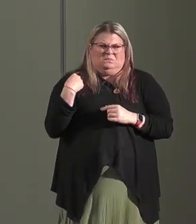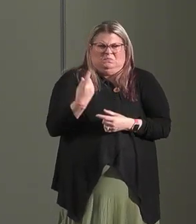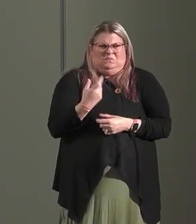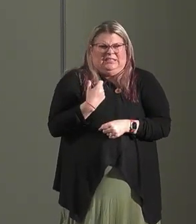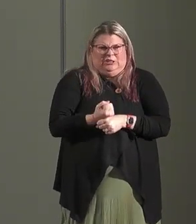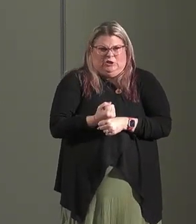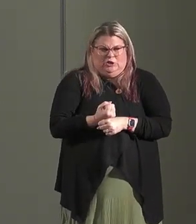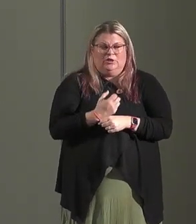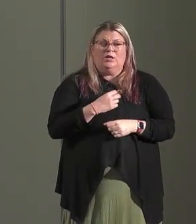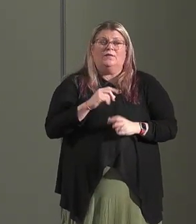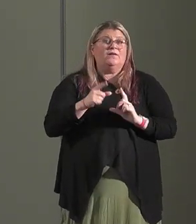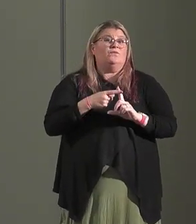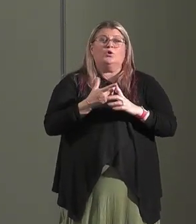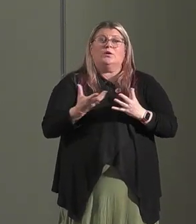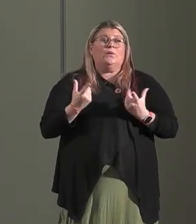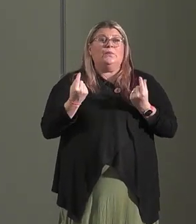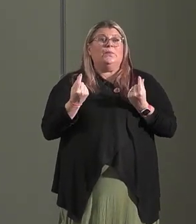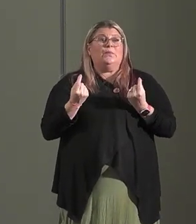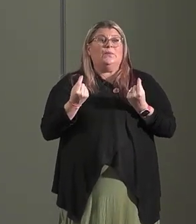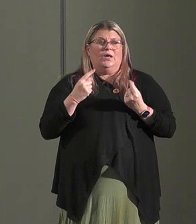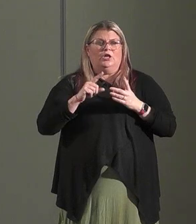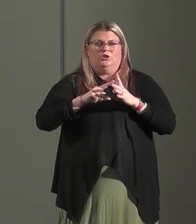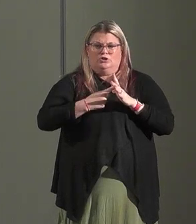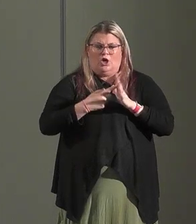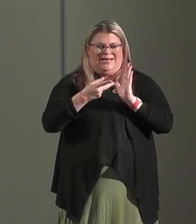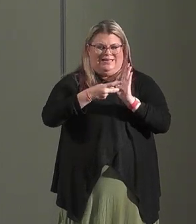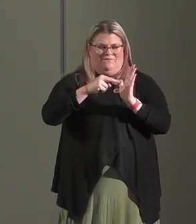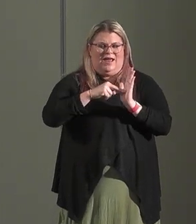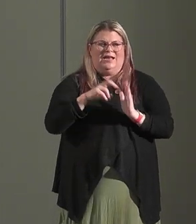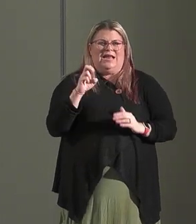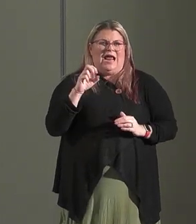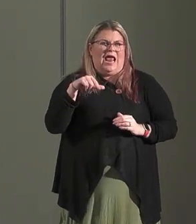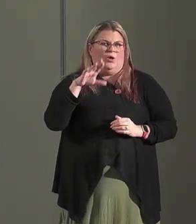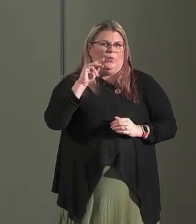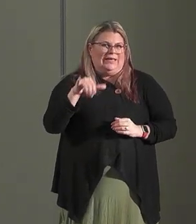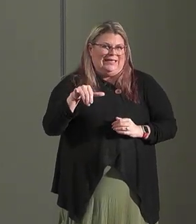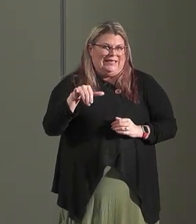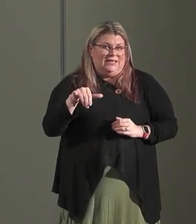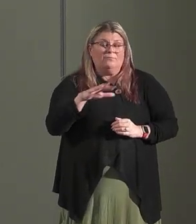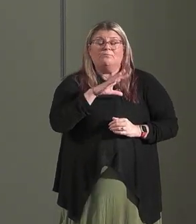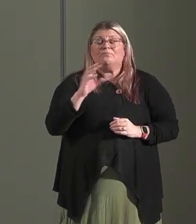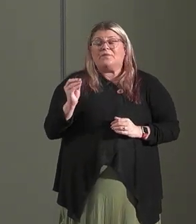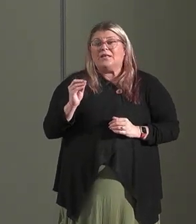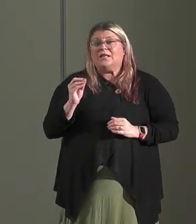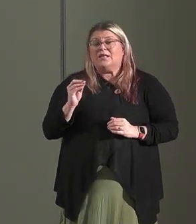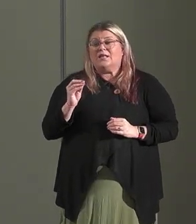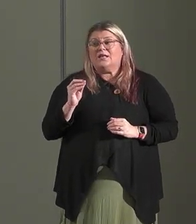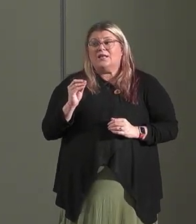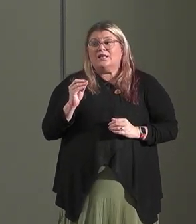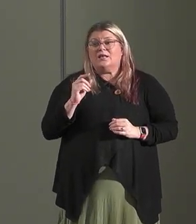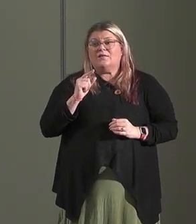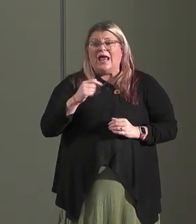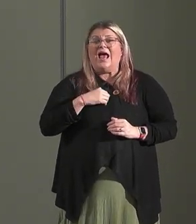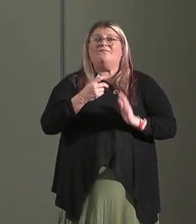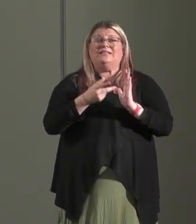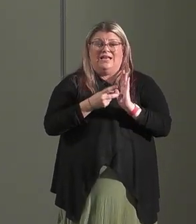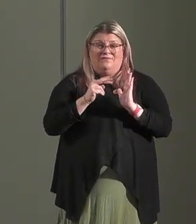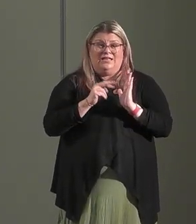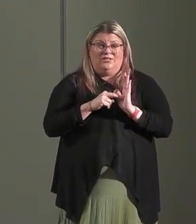And the first thing we did was start to define equity. There is a definition on our